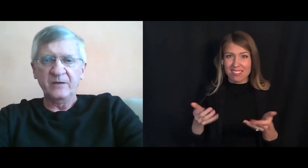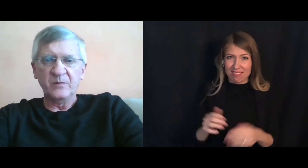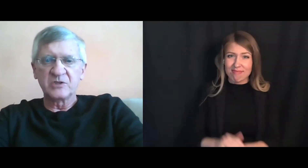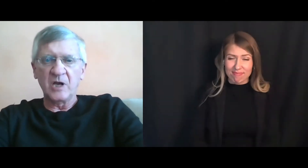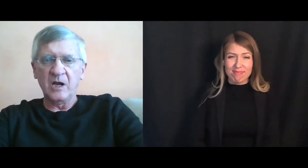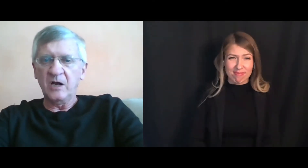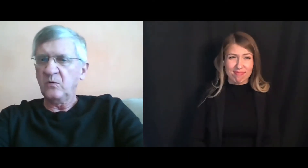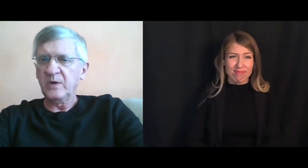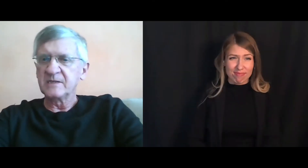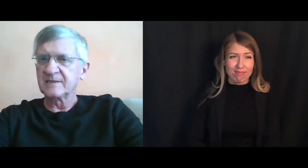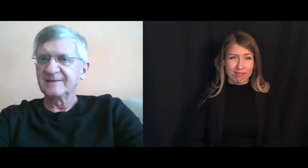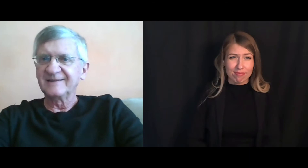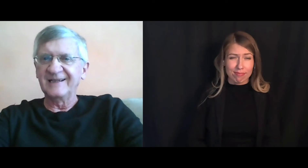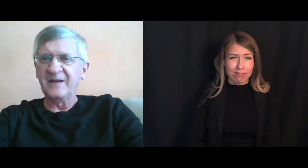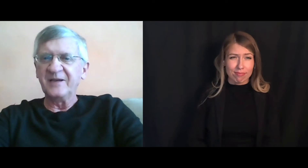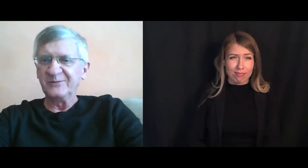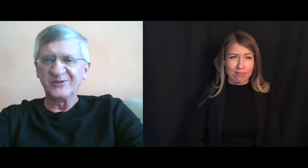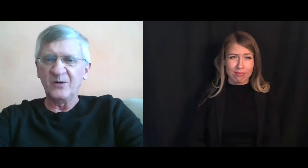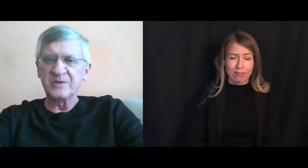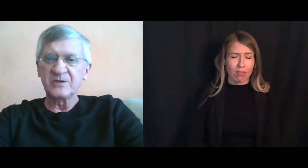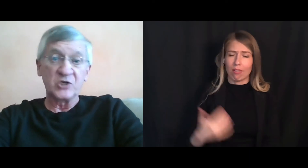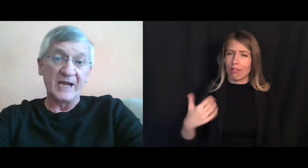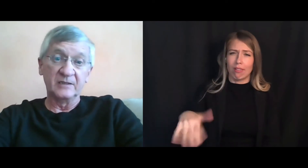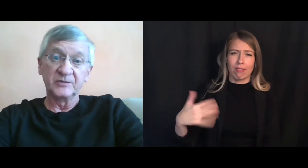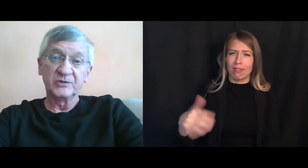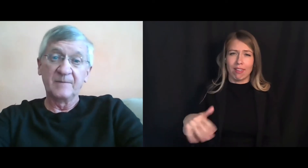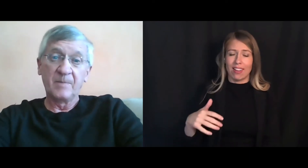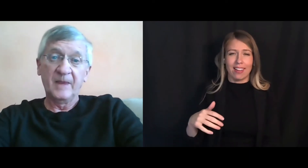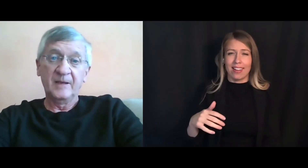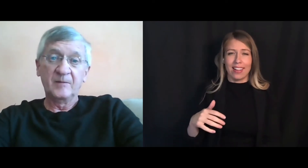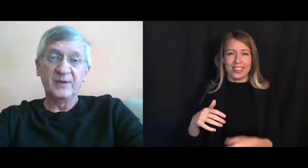And it was always, I mean, it was always a challenge,